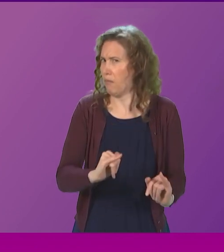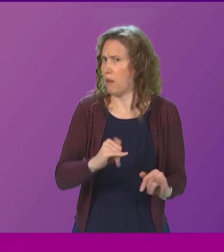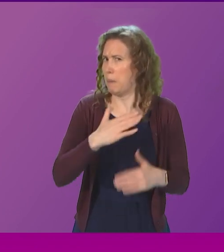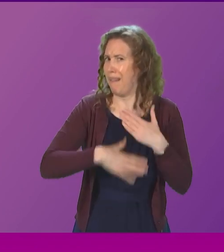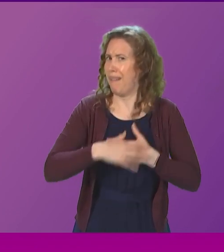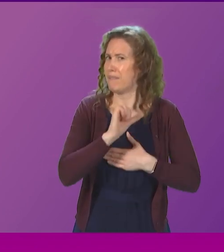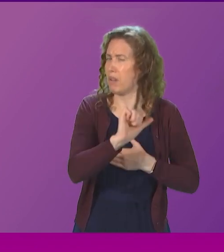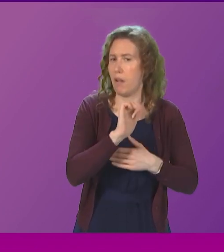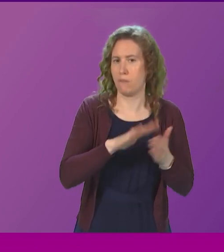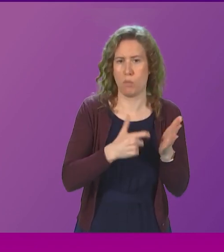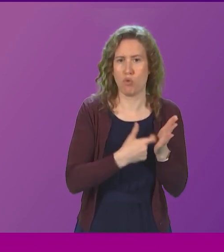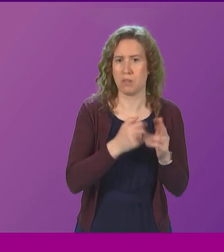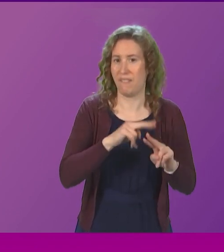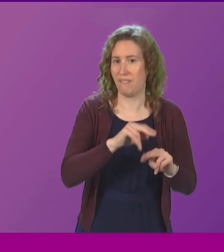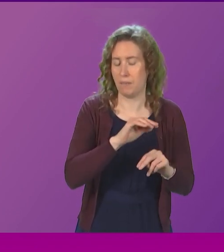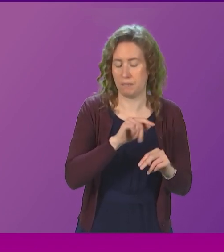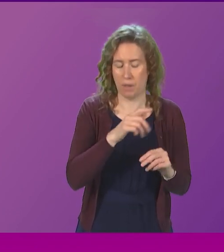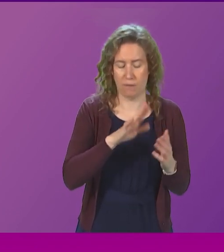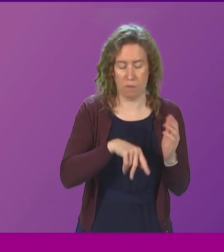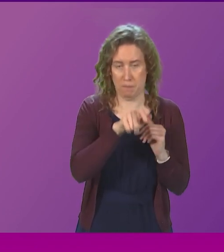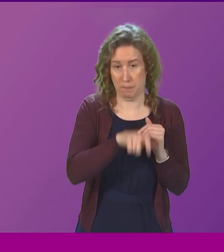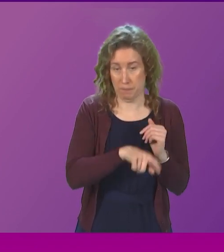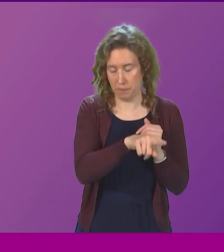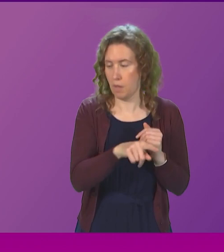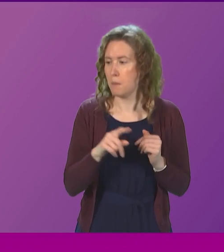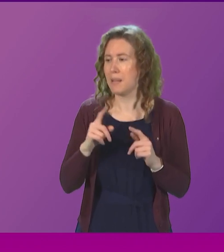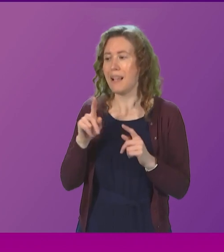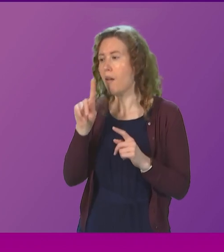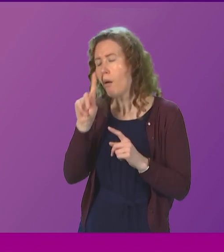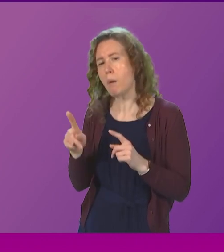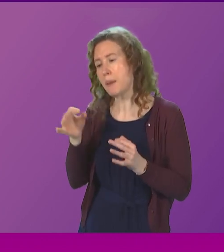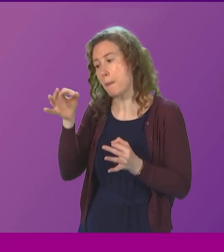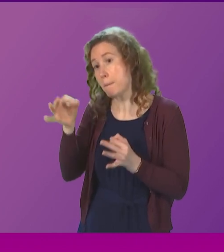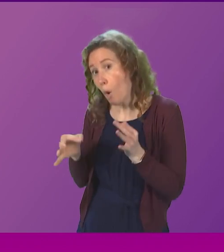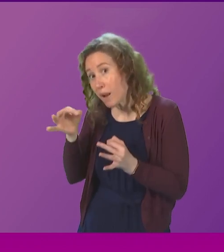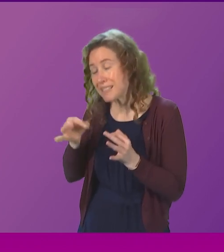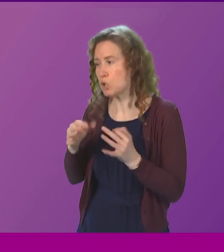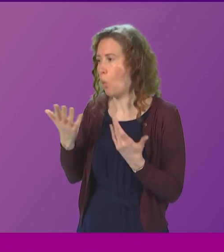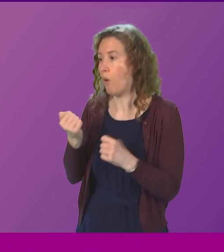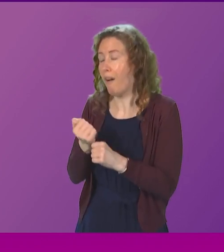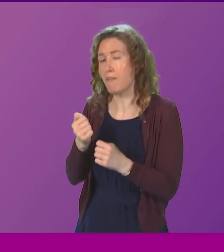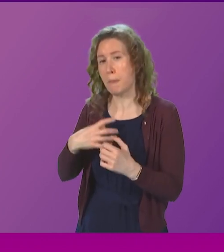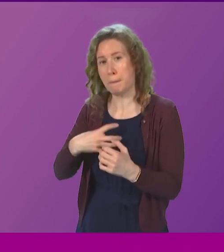However, it can never be the case that politicians, let alone Government ministers, interfere